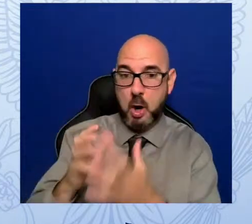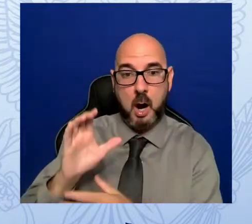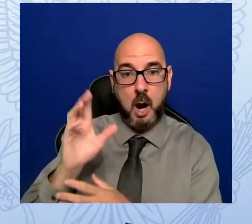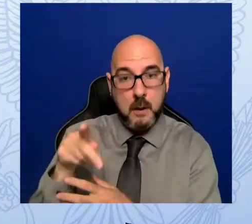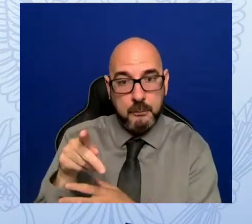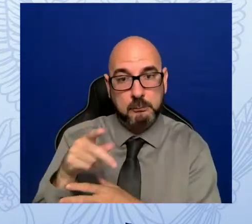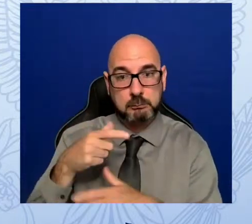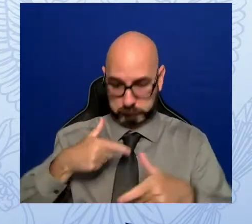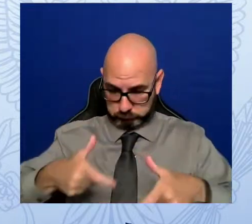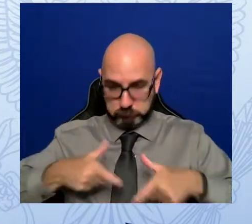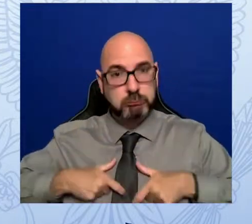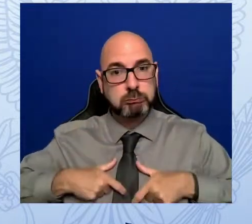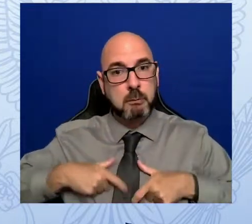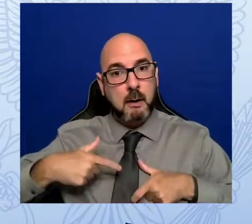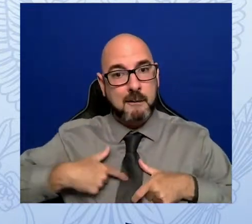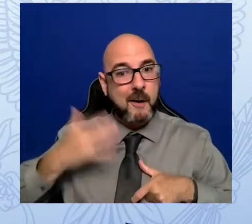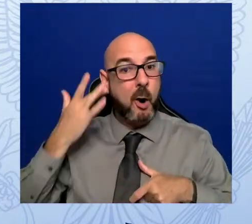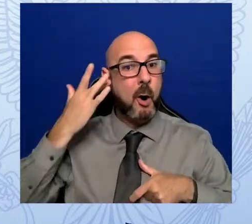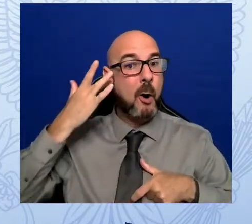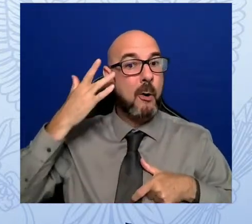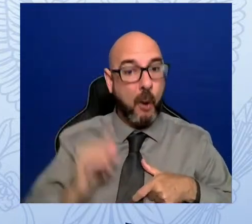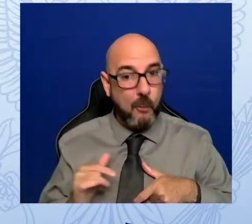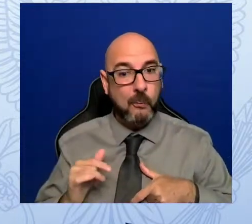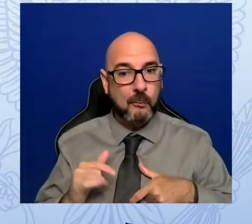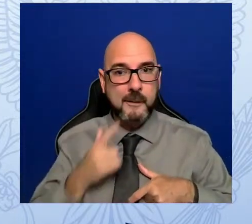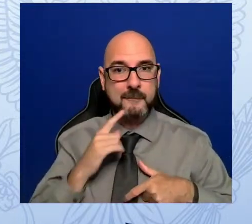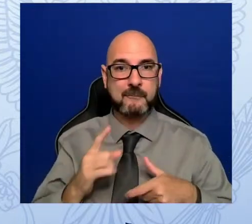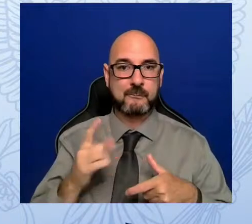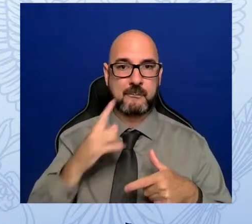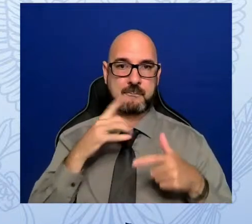and am now an Olympic hopeful for the 2024 Games in Paris.